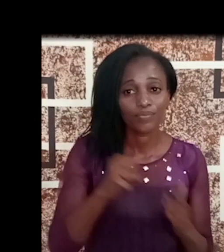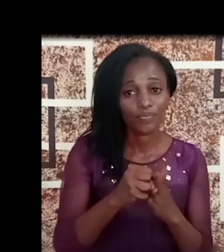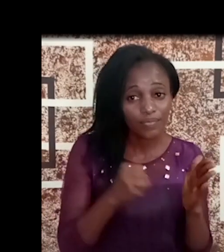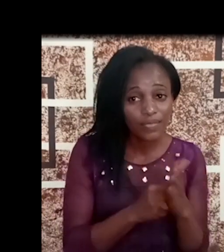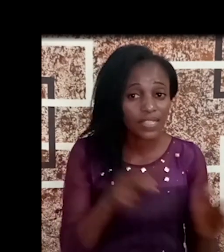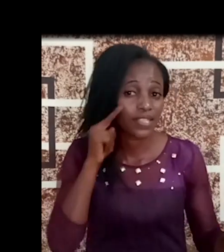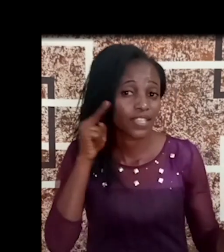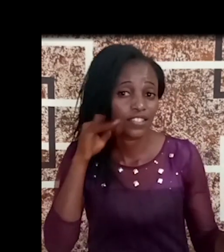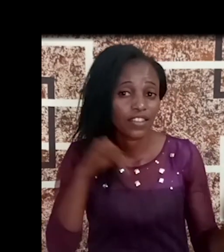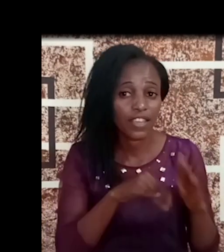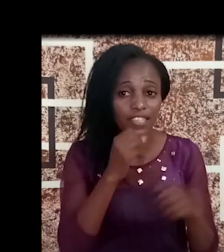advocates for the linguistic rights of the Deaf people.